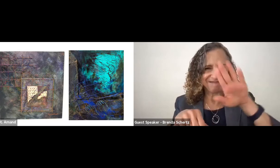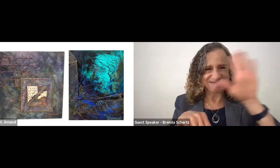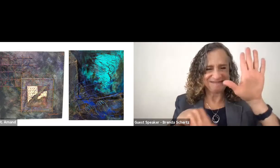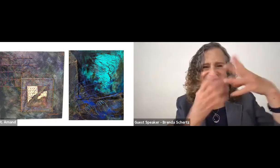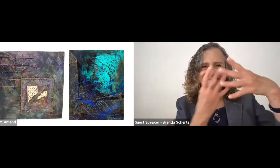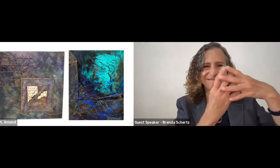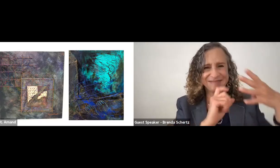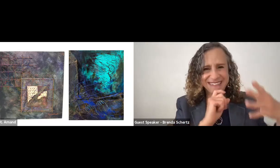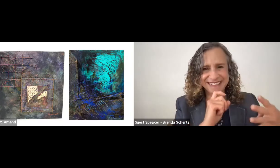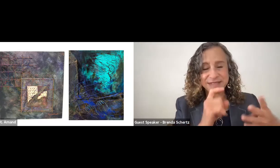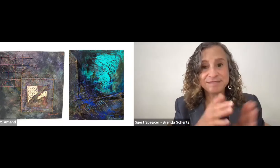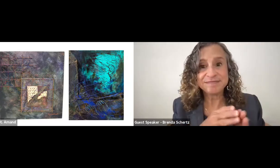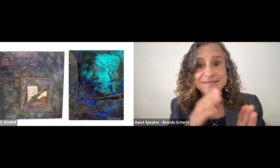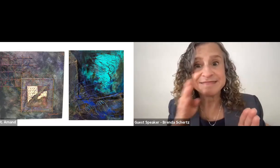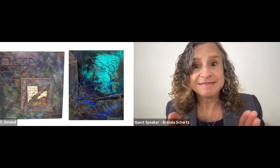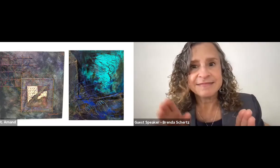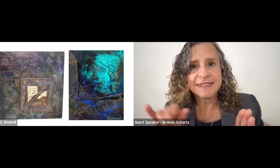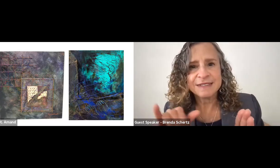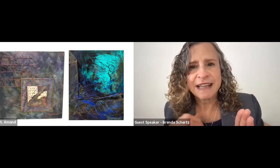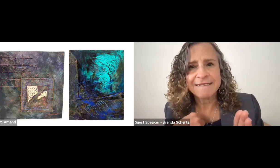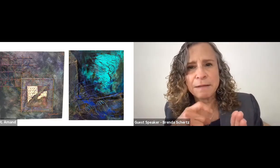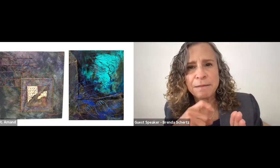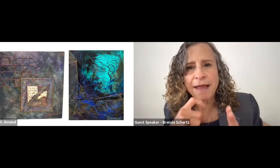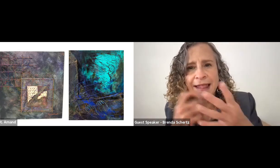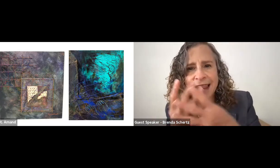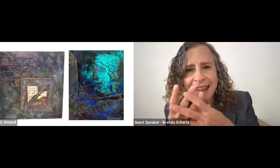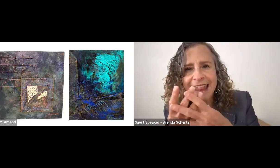as part of his artwork. You know it's a Guy Wonder artwork.